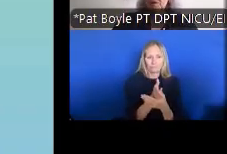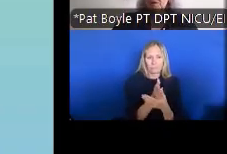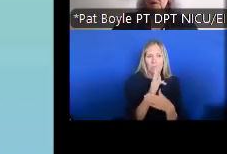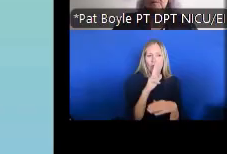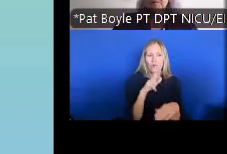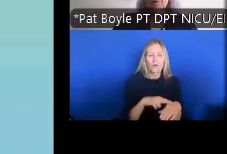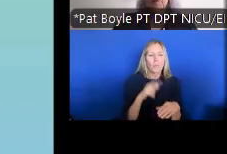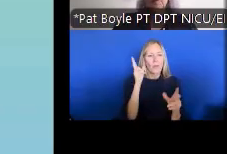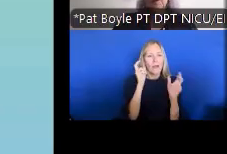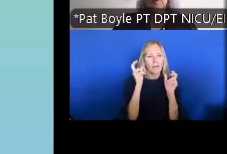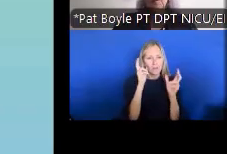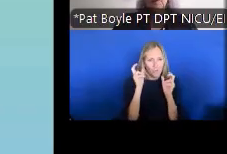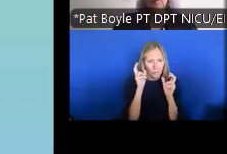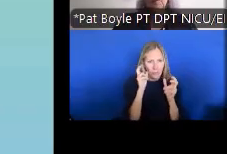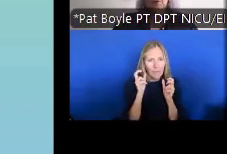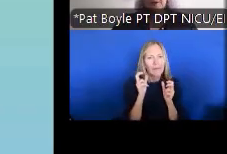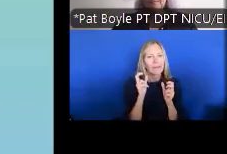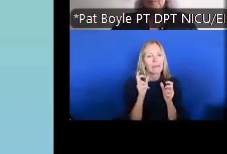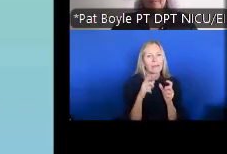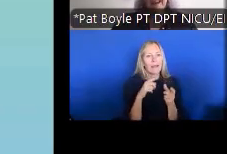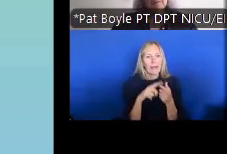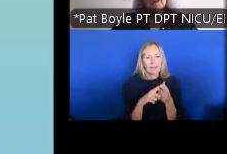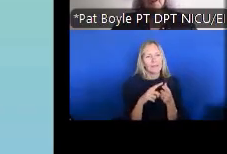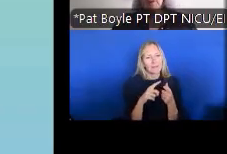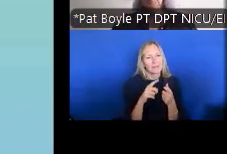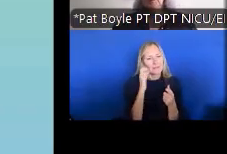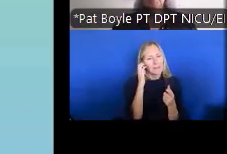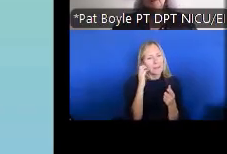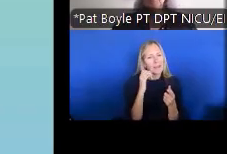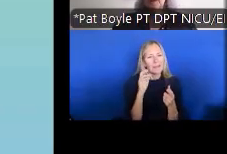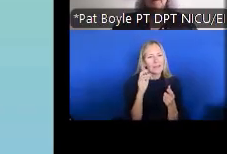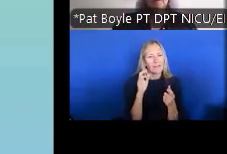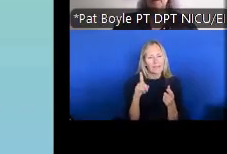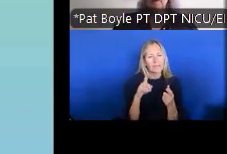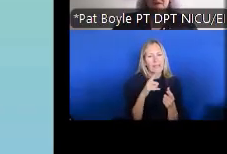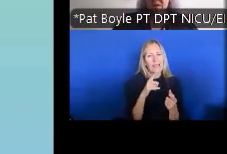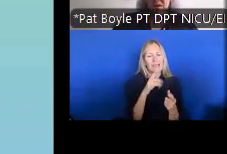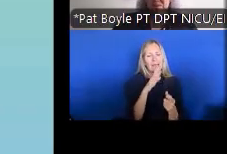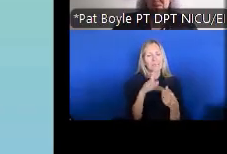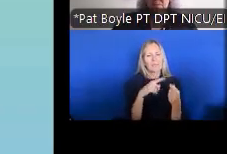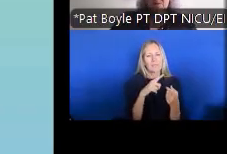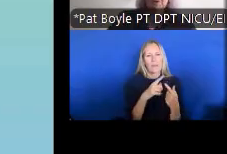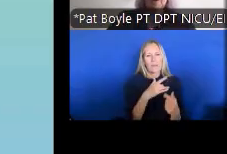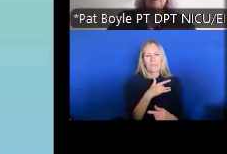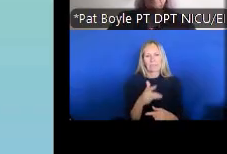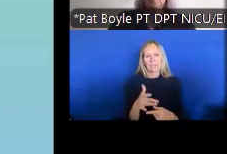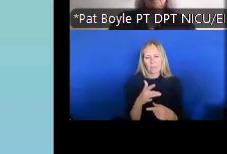regard and visually directed reaching, and I'm talking about typical kids. I'm not talking about our preterm infants. I'm